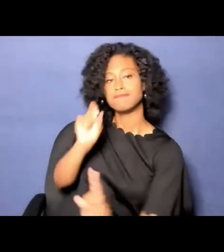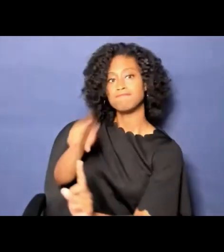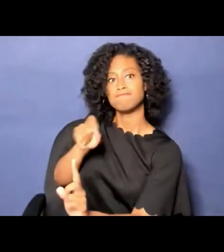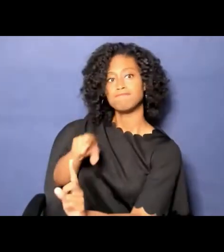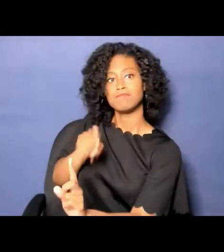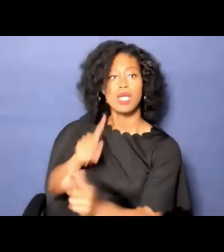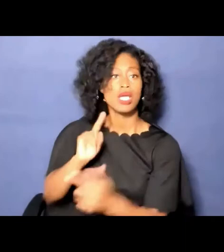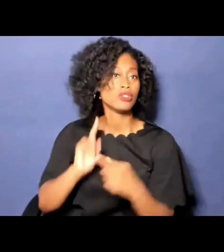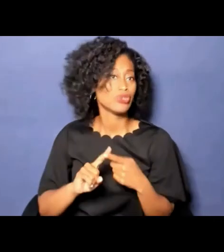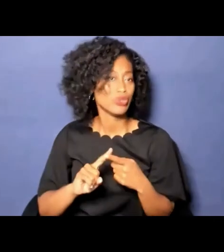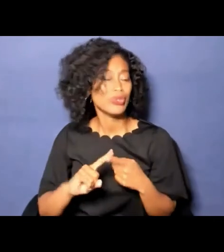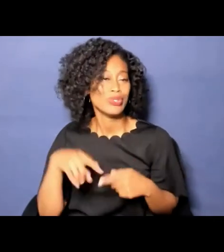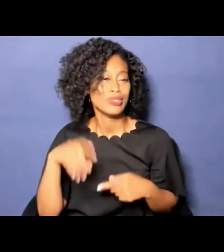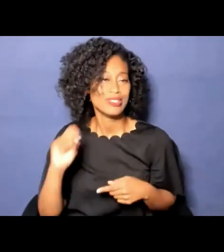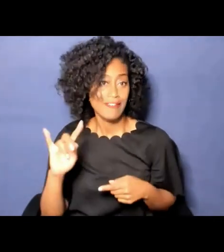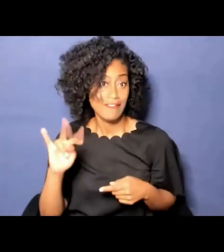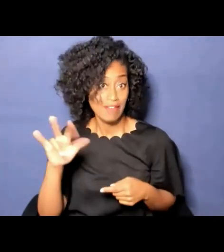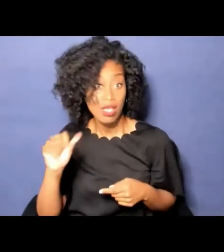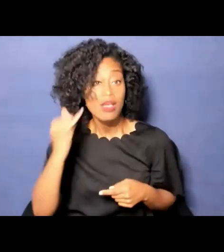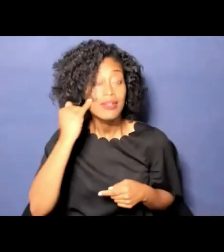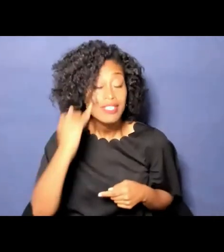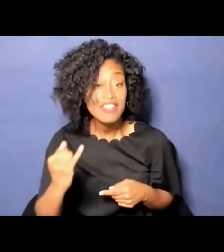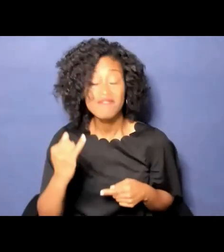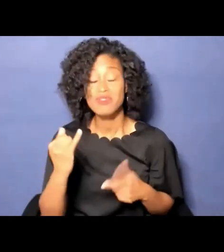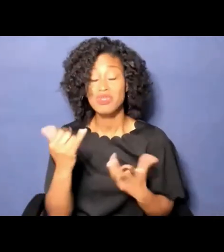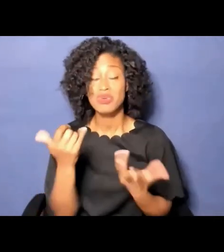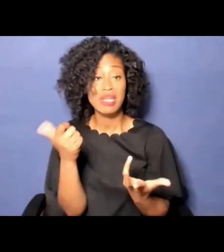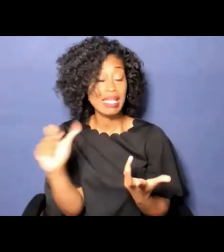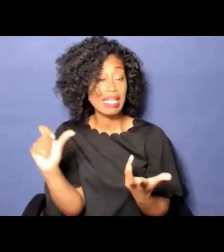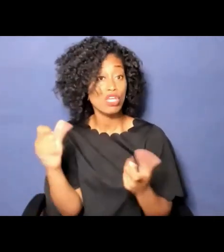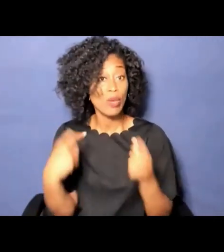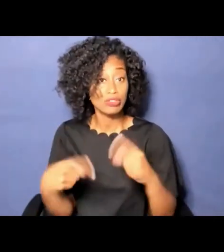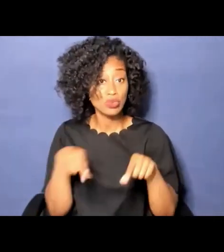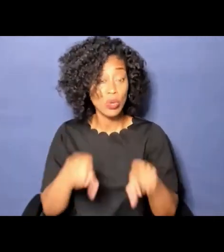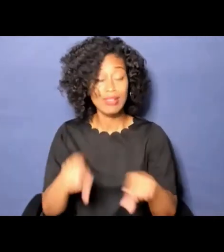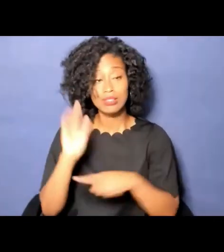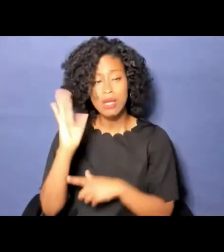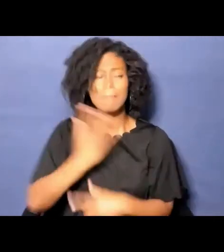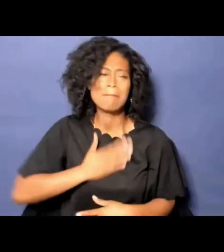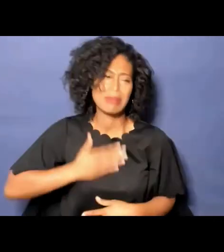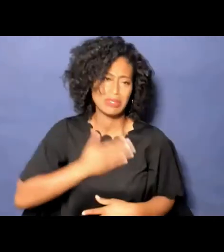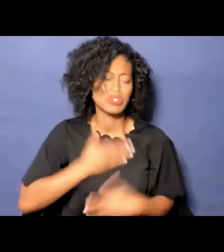So if you have questions throughout the talk be sure to use the Q&A function.